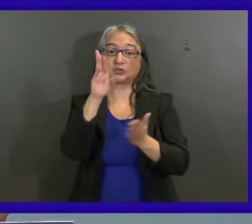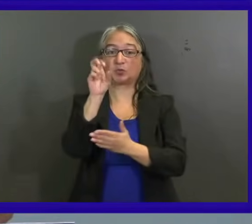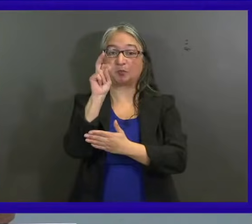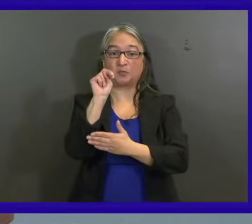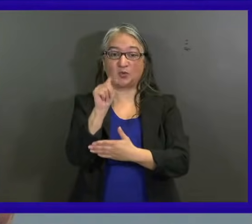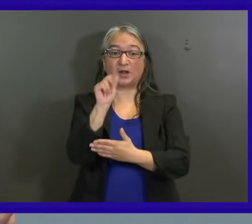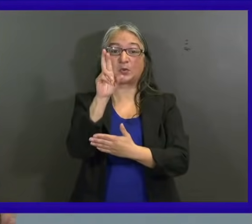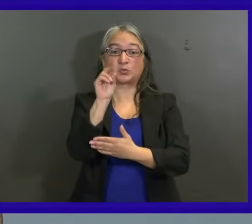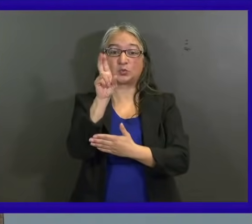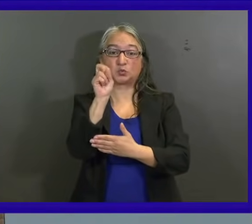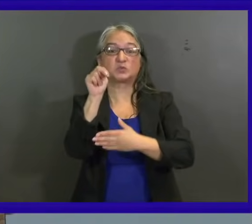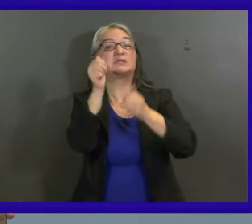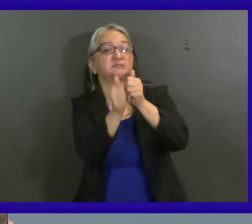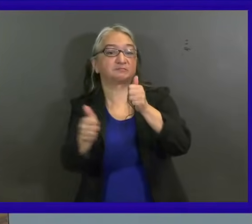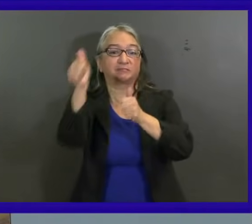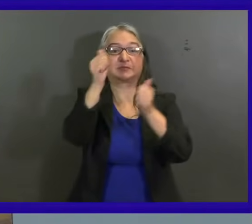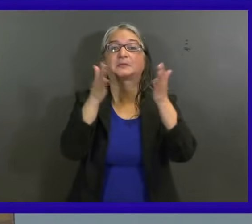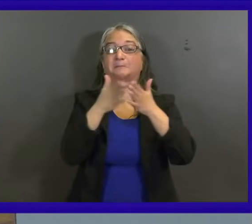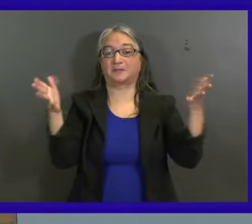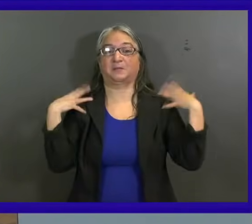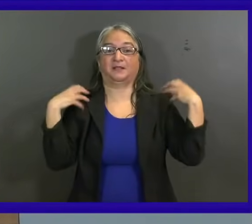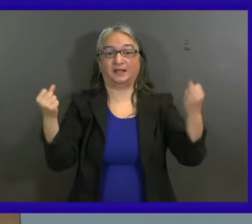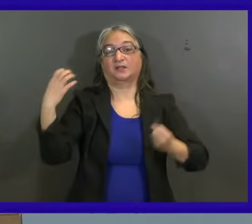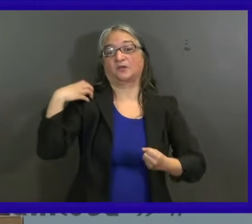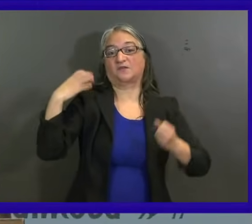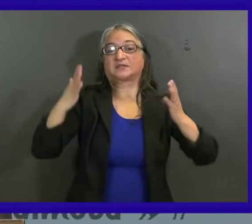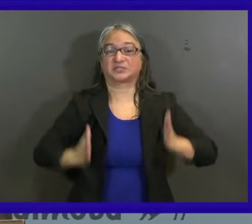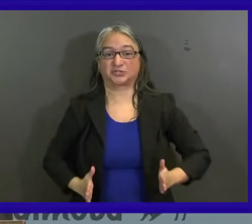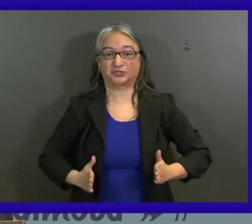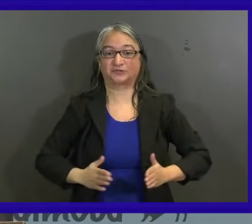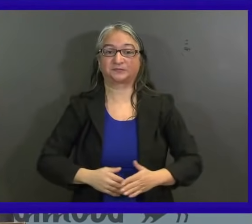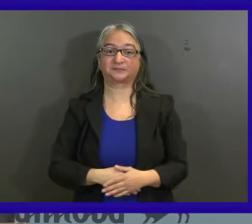uh so i want to start today to provide manitobans with some of the information